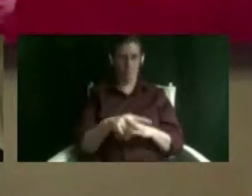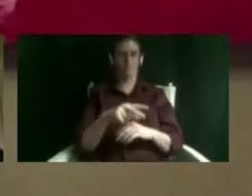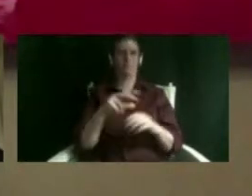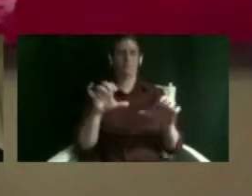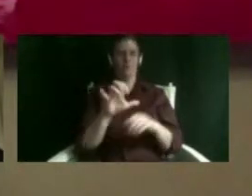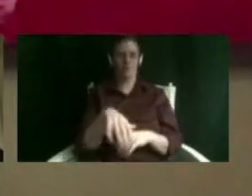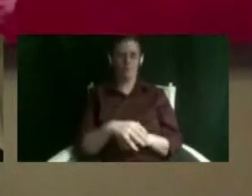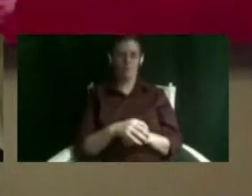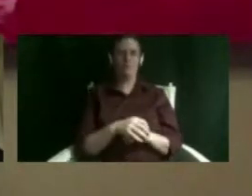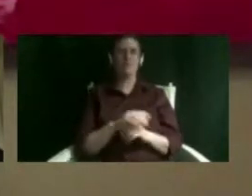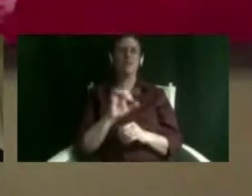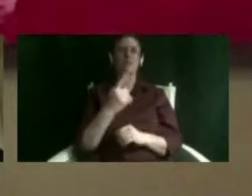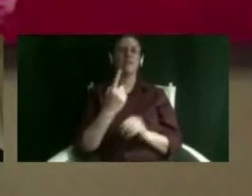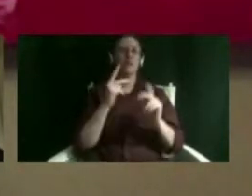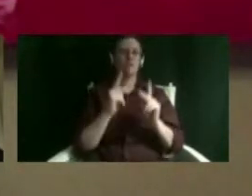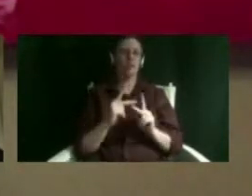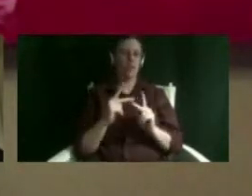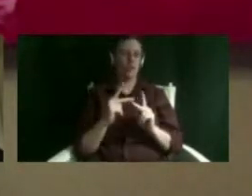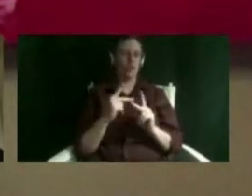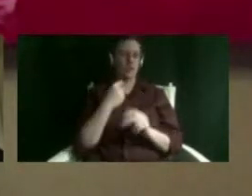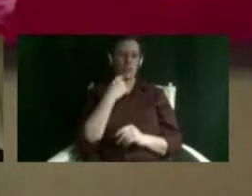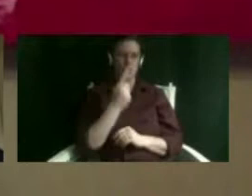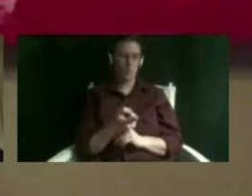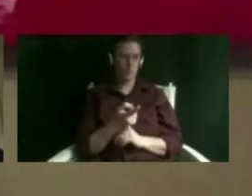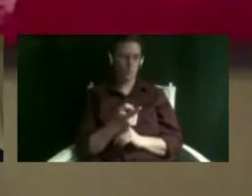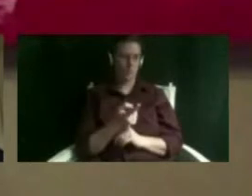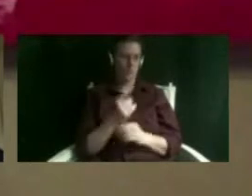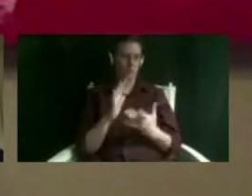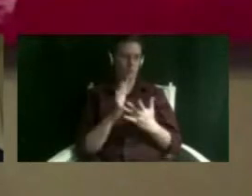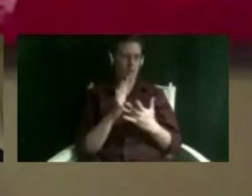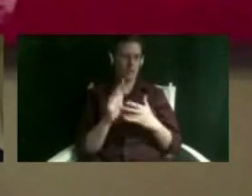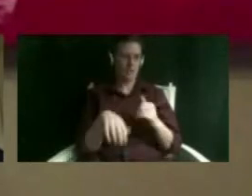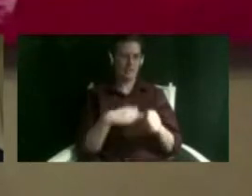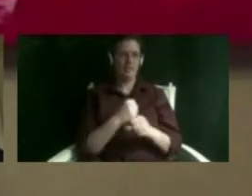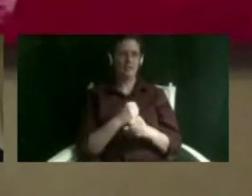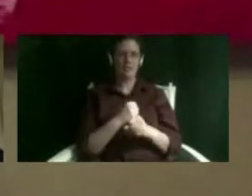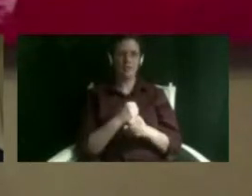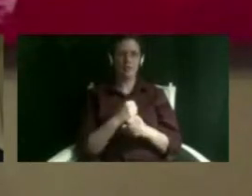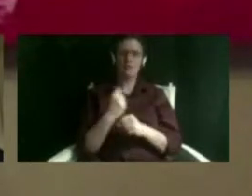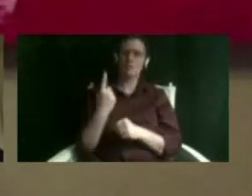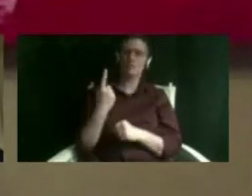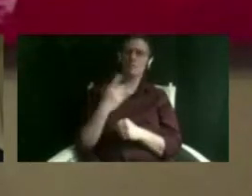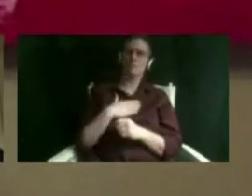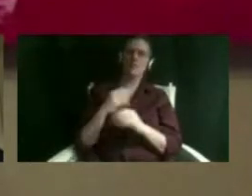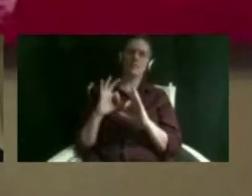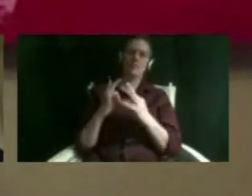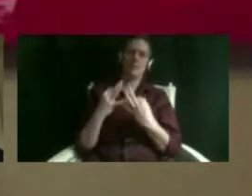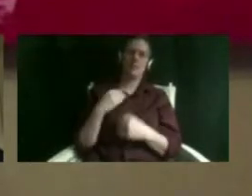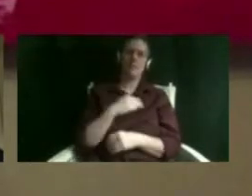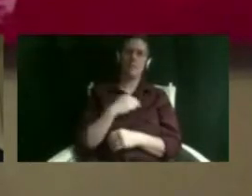actually came out to i and freshman year was a relative of mine and and then it just kind of